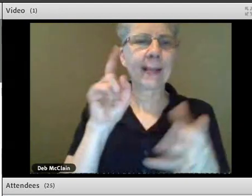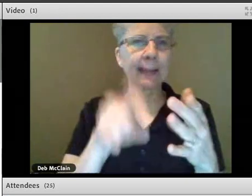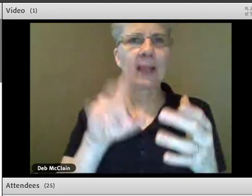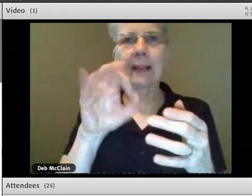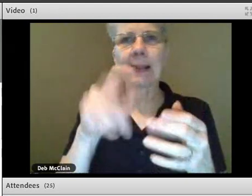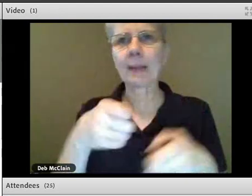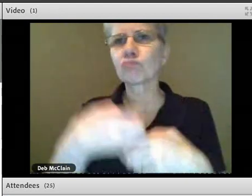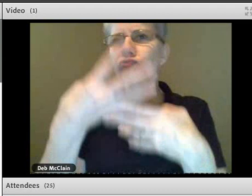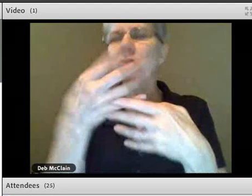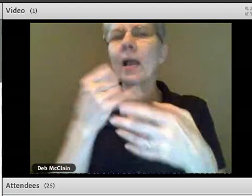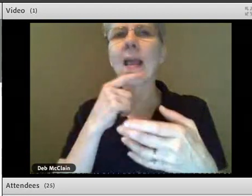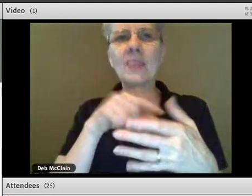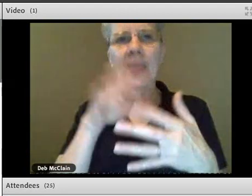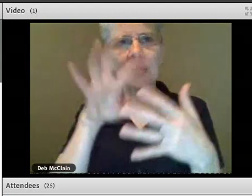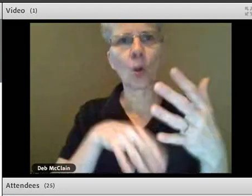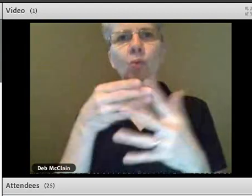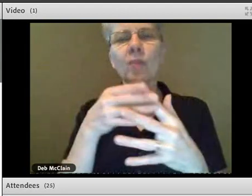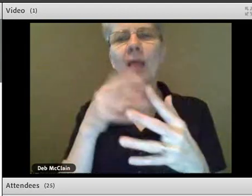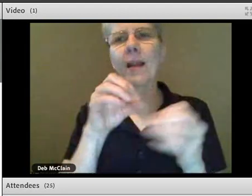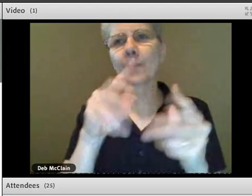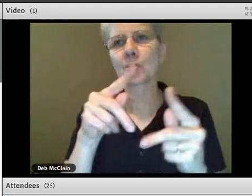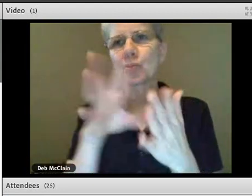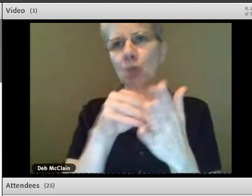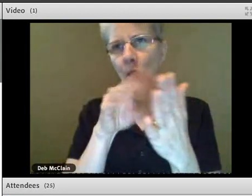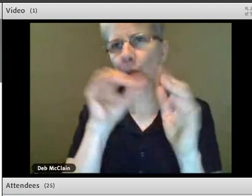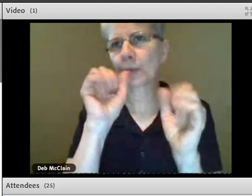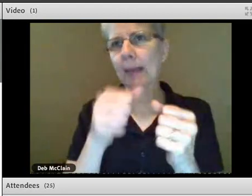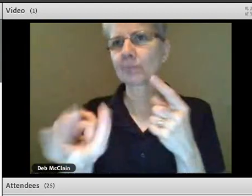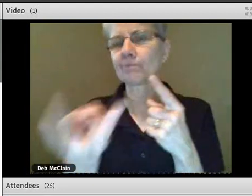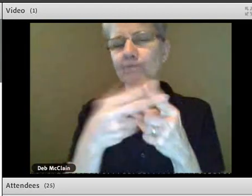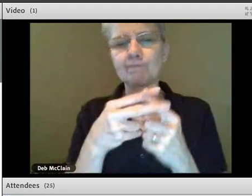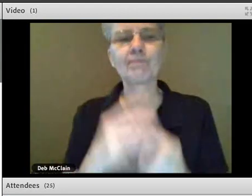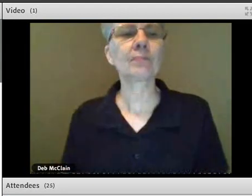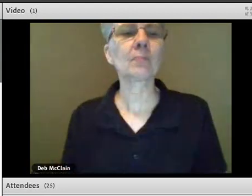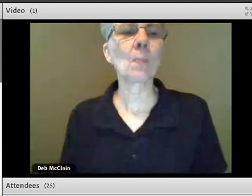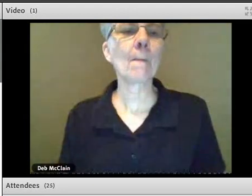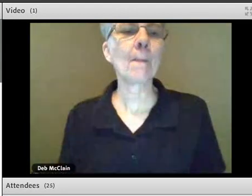They get enrolled, and they go through the opportunity. It's also a really good way for people